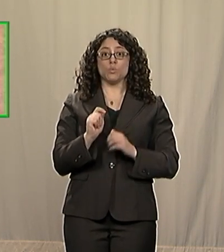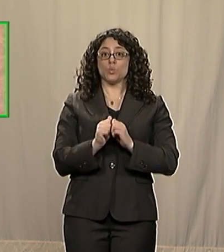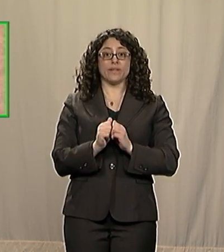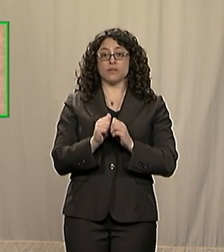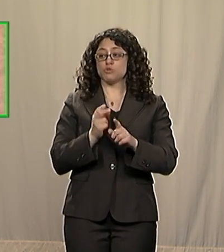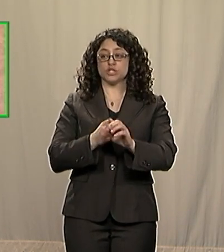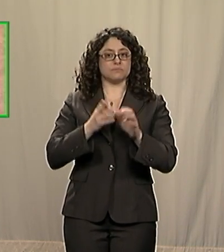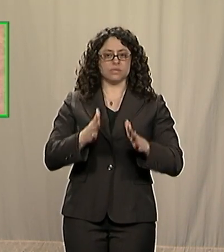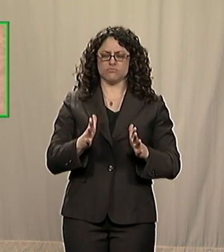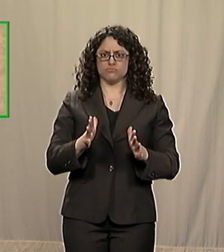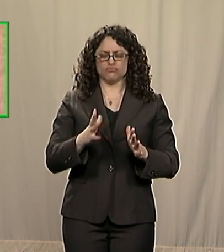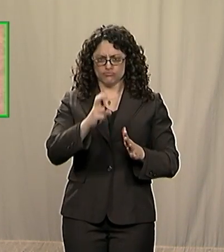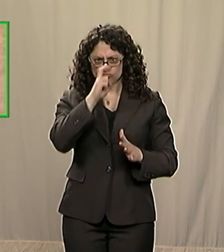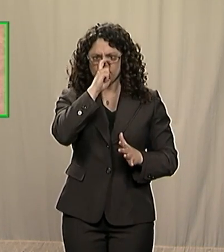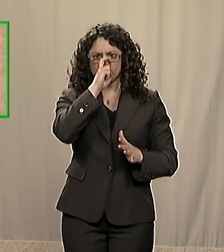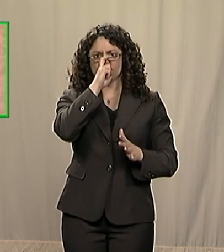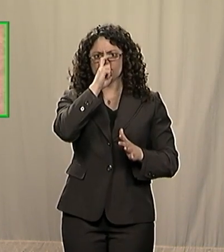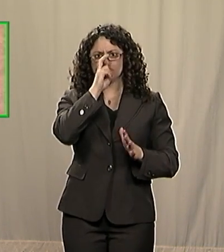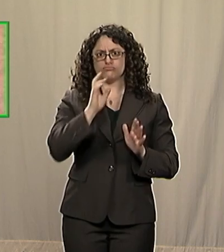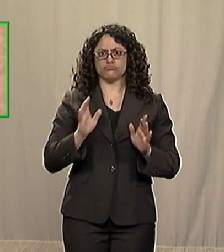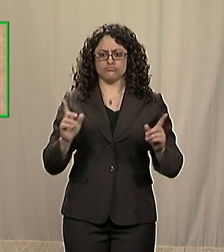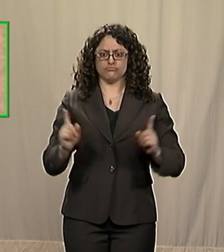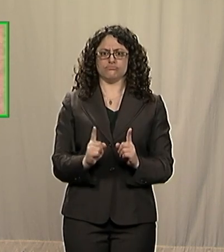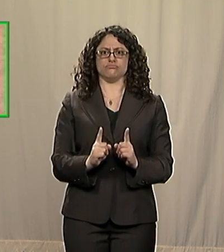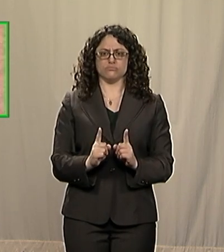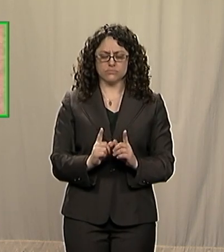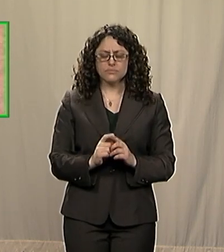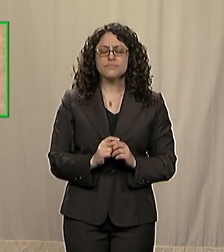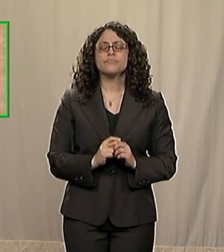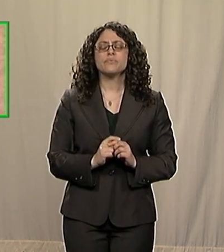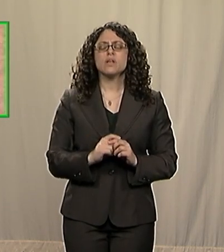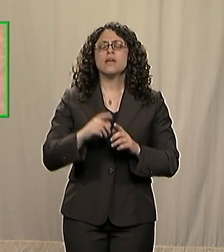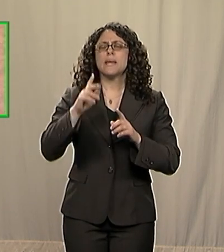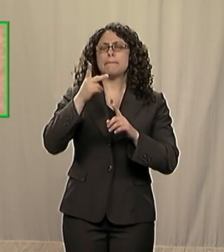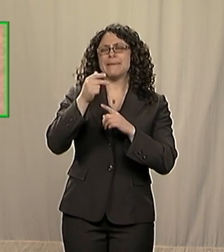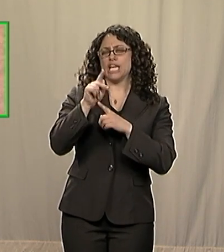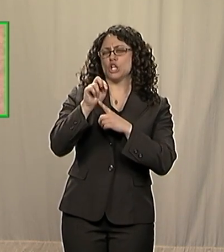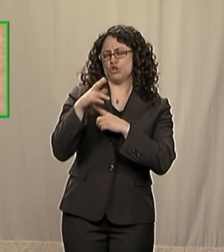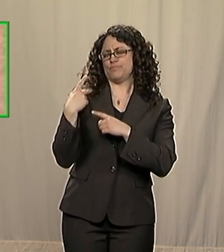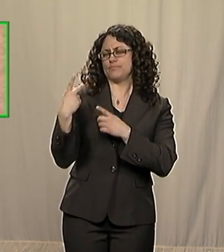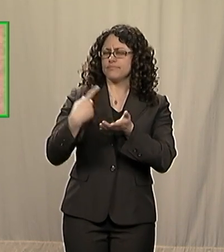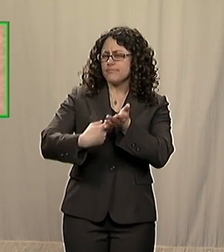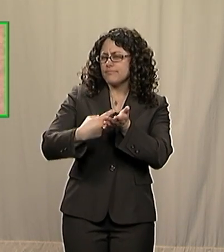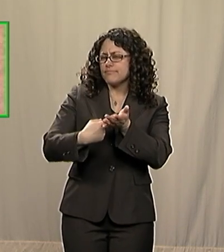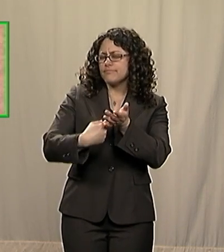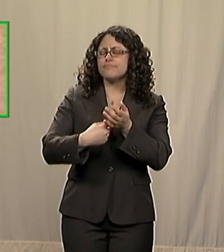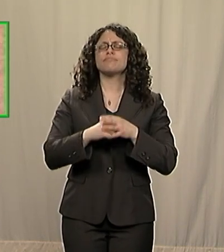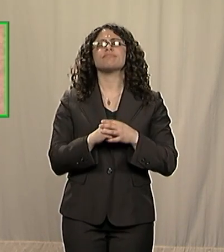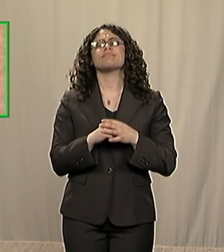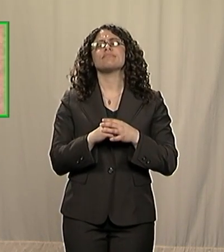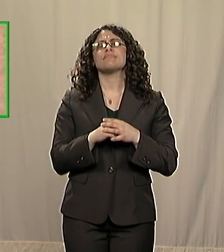One of the things Pete and I talk about is if you look at any situations, aside